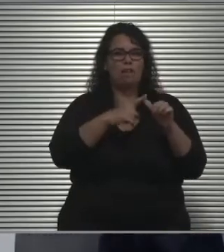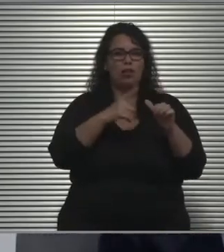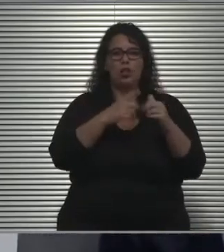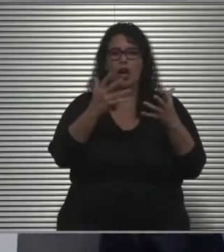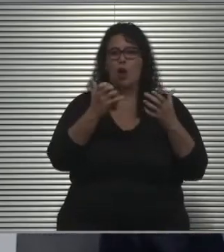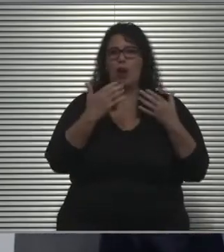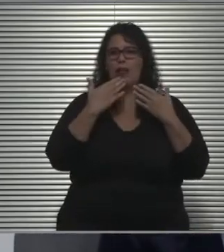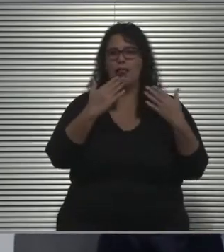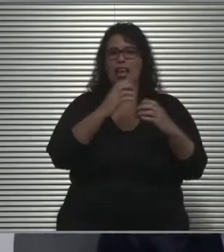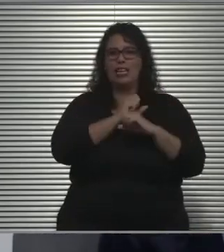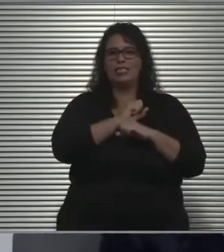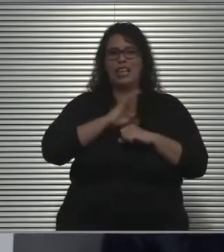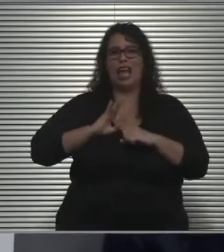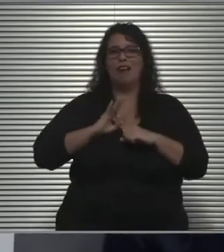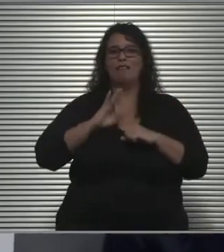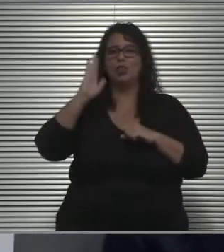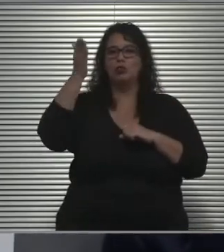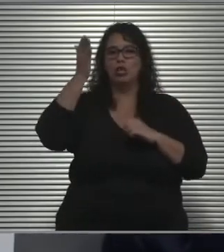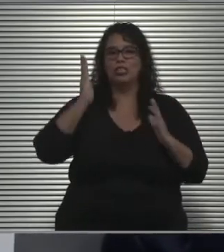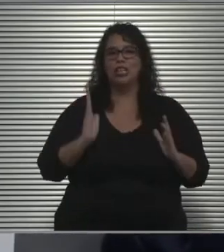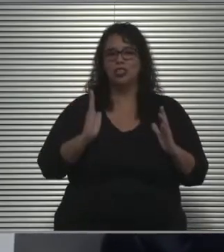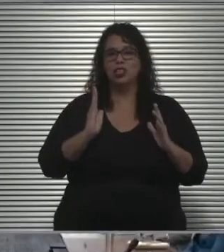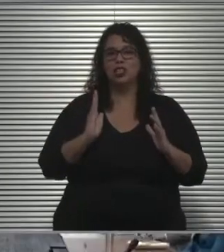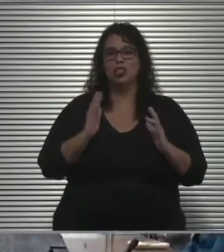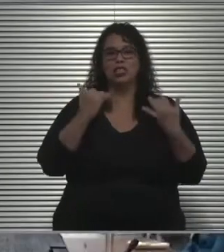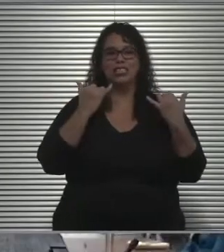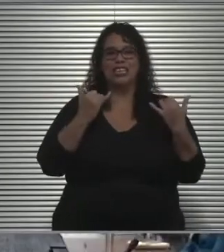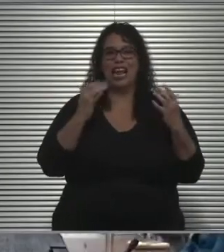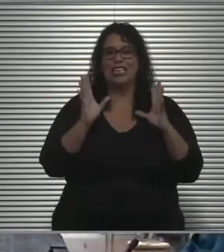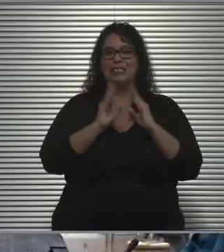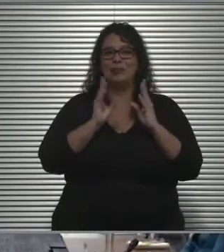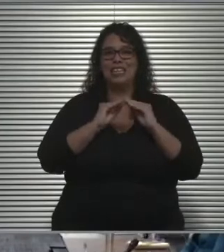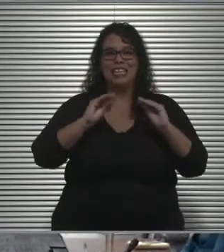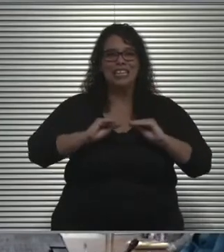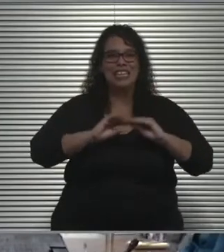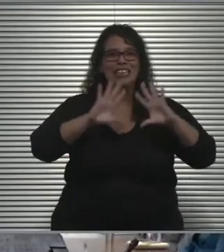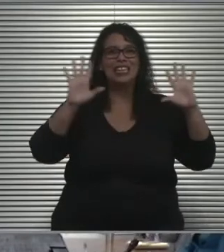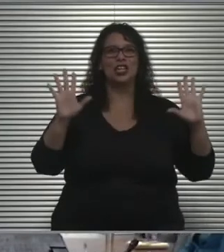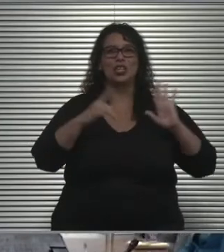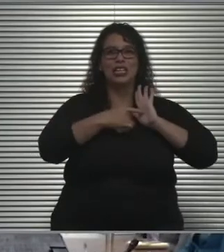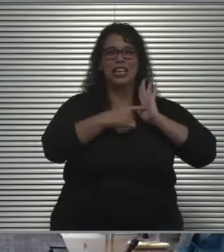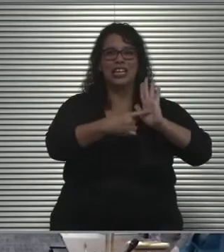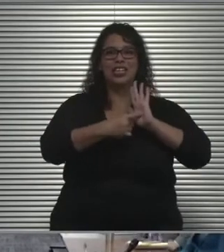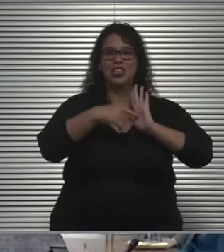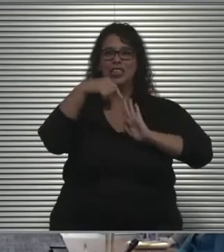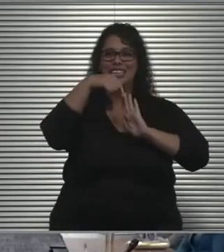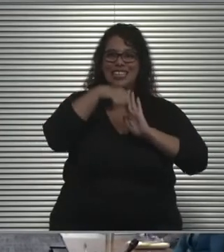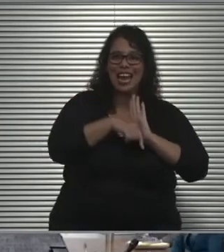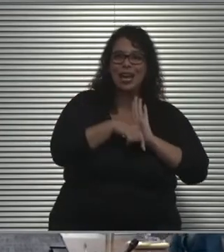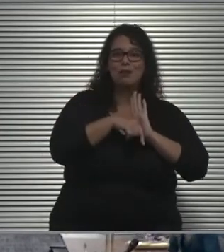for the presentations tonight. I think tonight's meeting clearly illustrates the depth and breadth